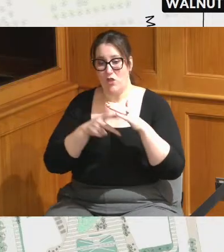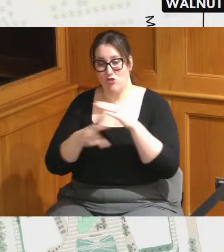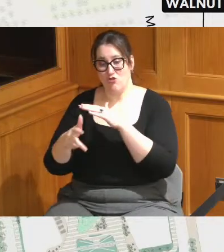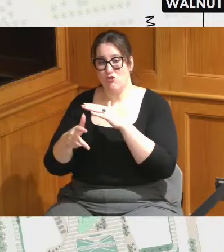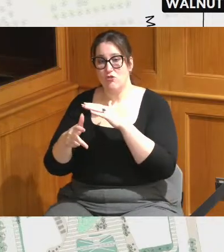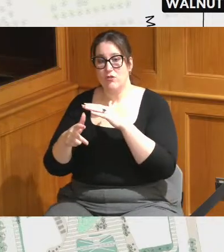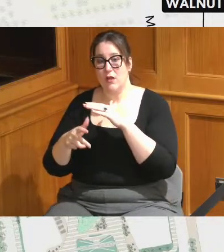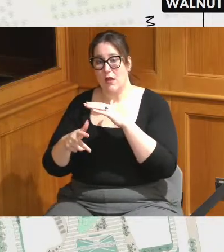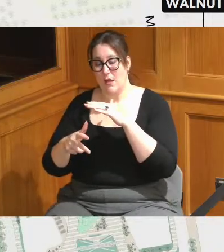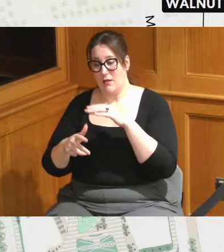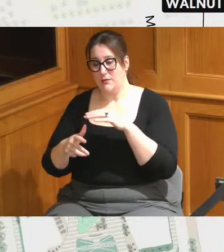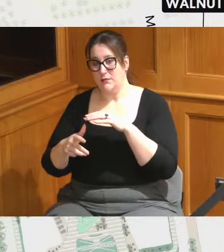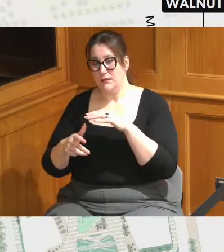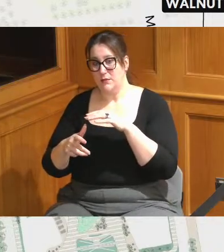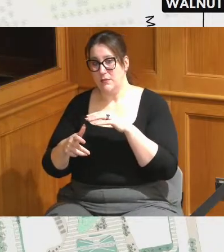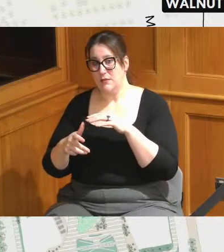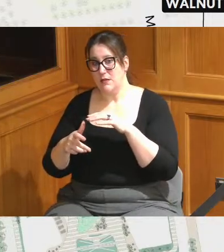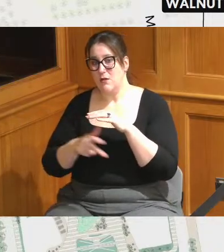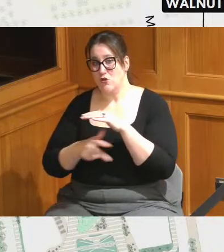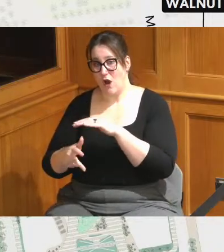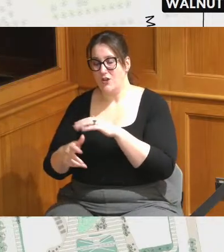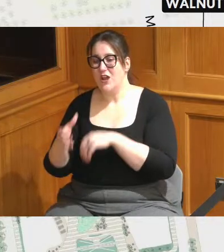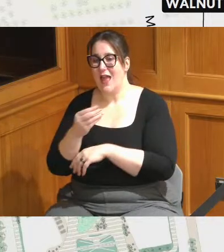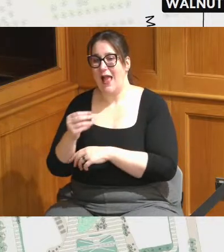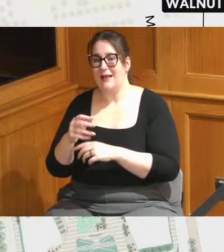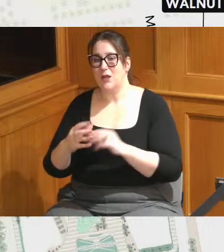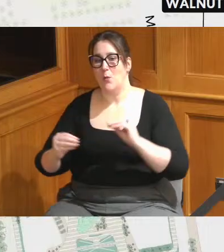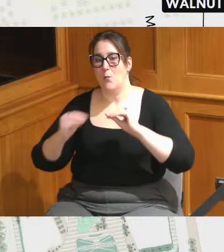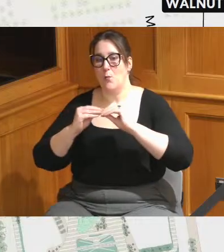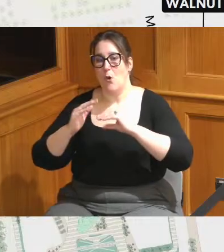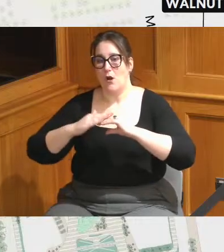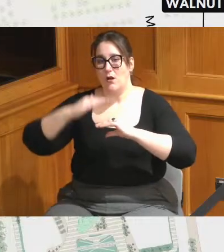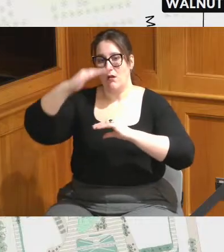grade parking, below street level parking, and some additional parking vertically integrated into